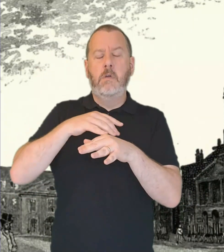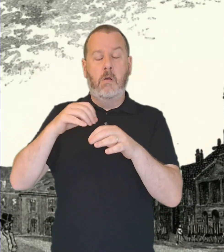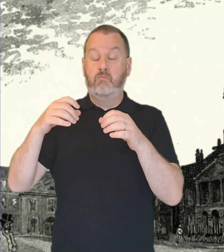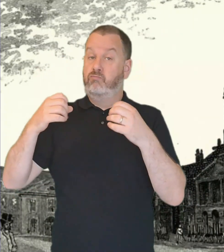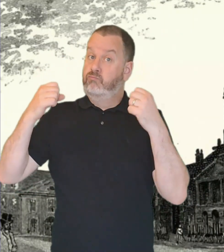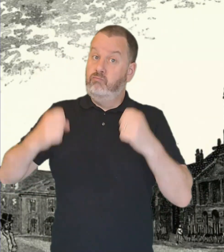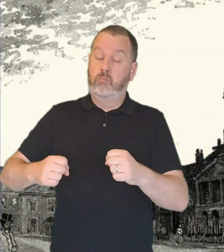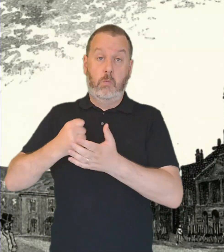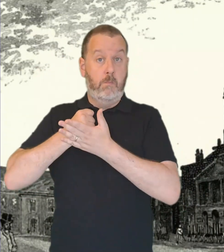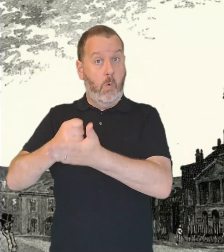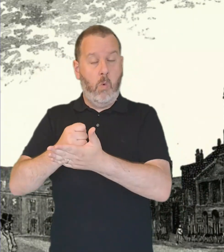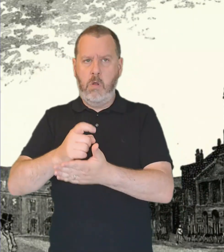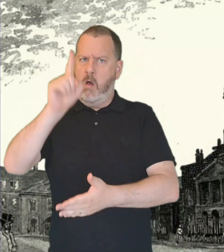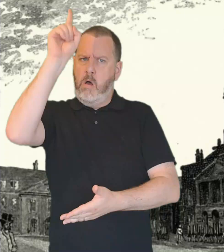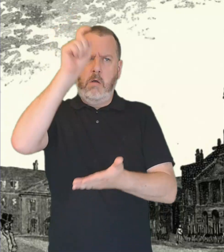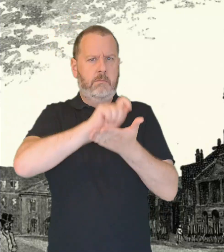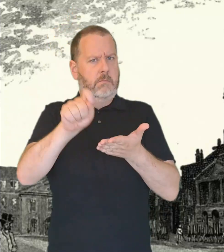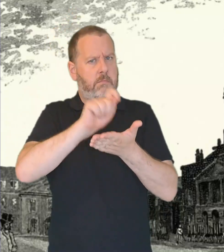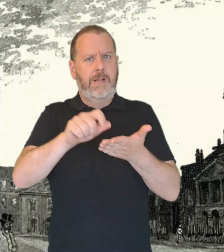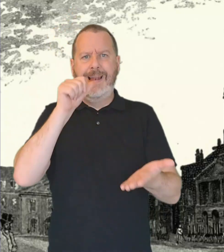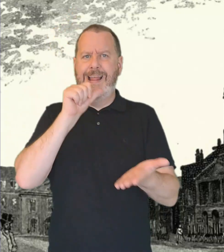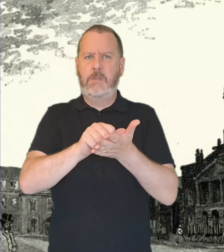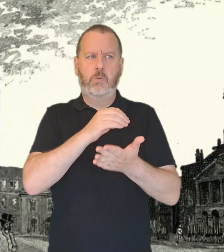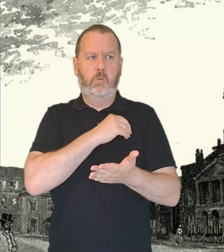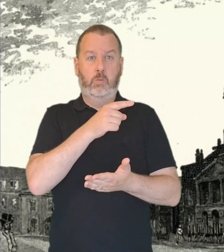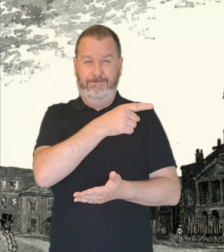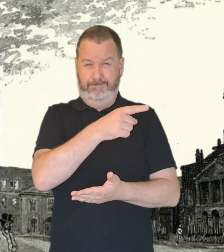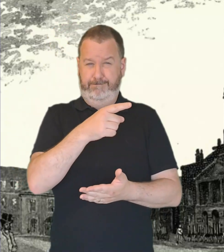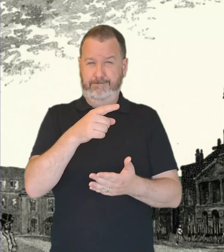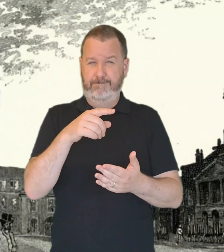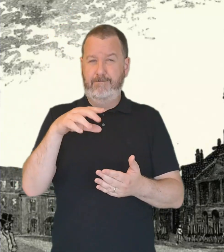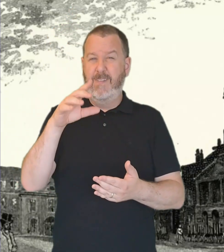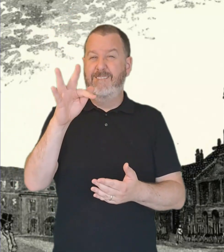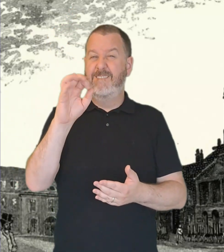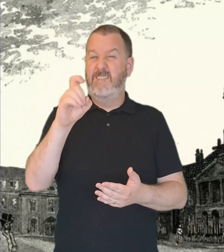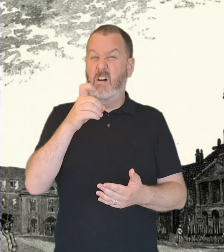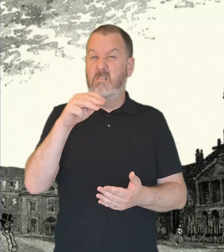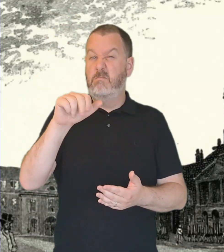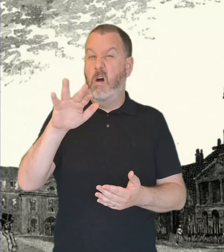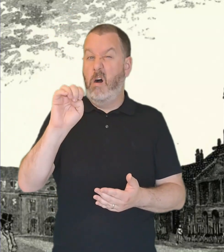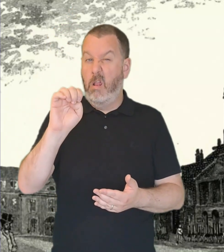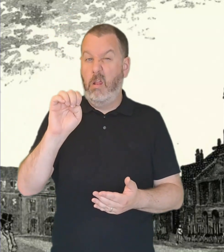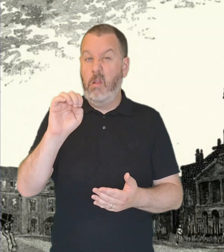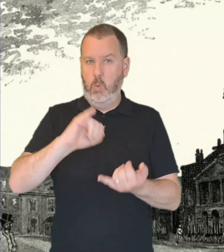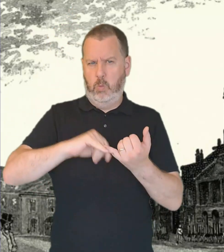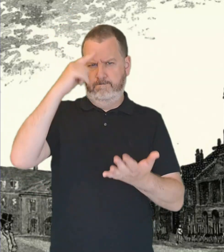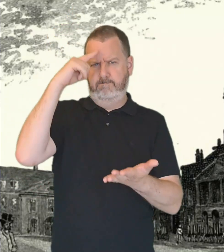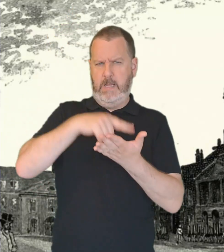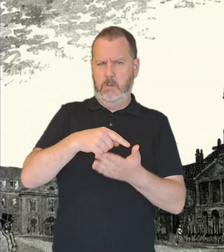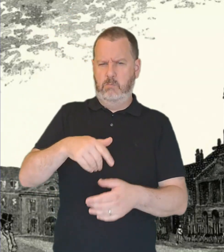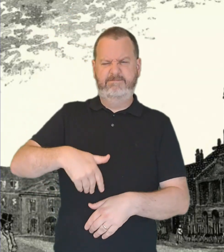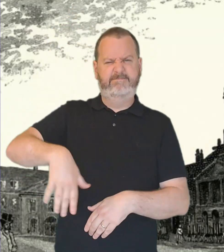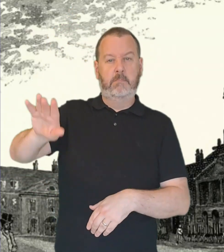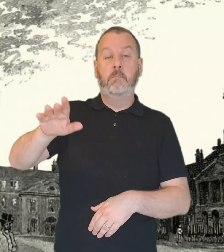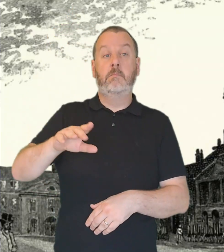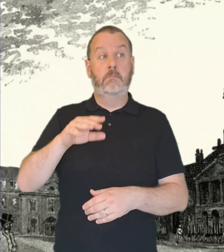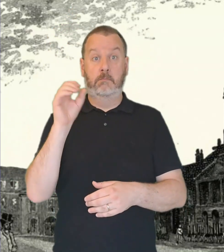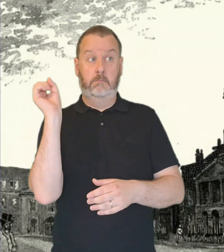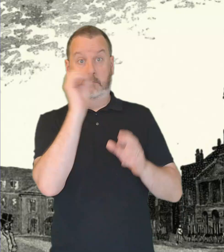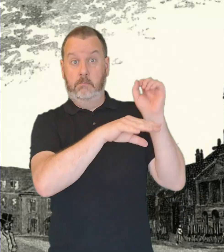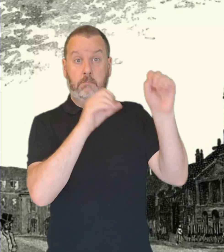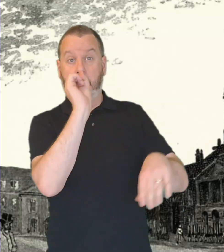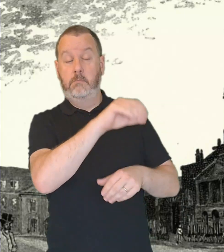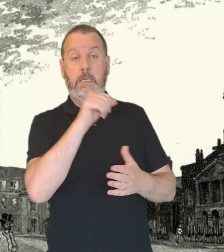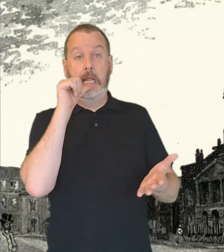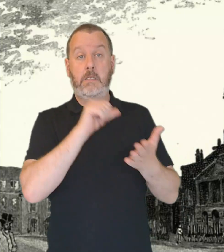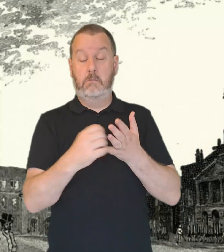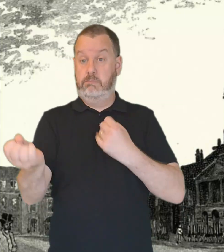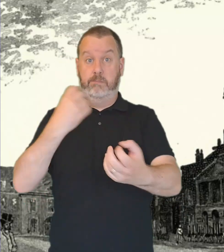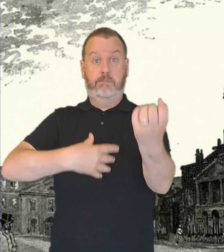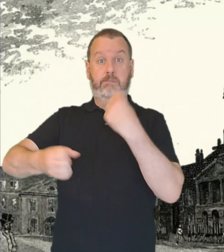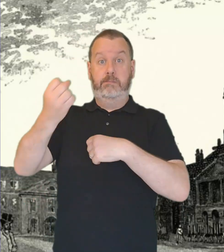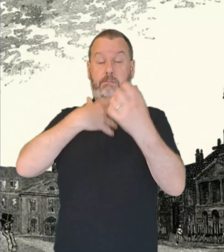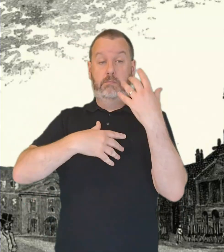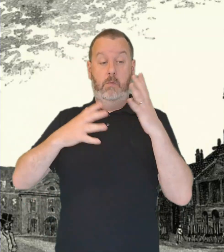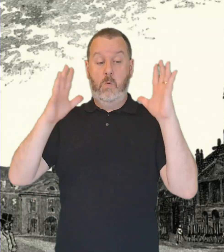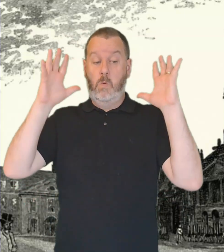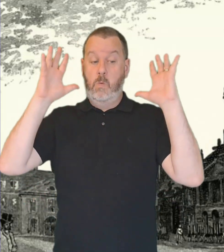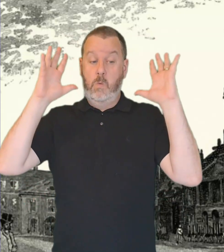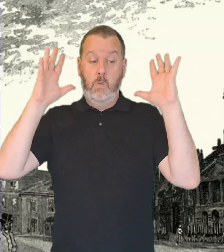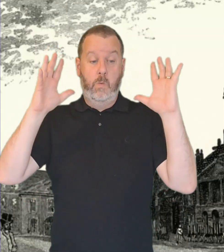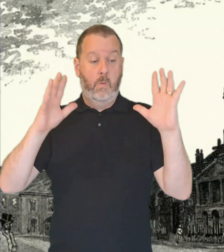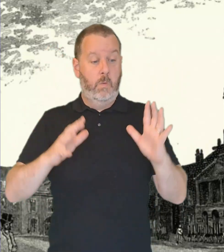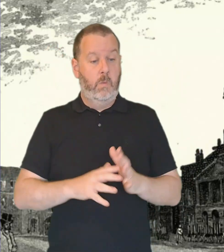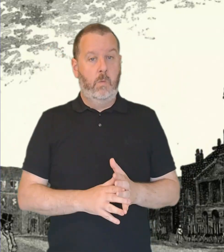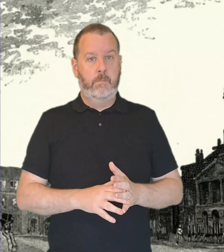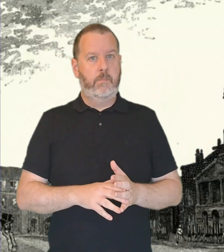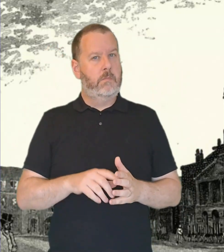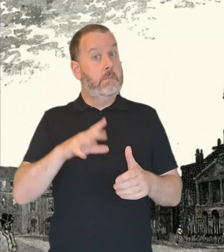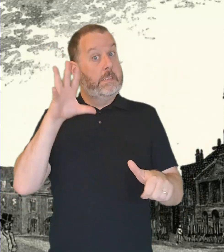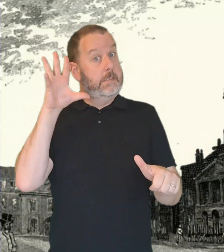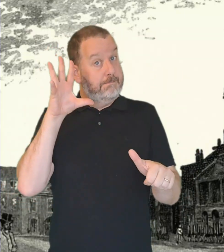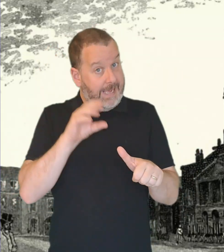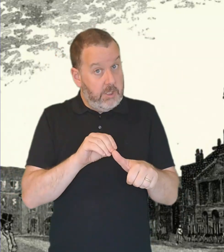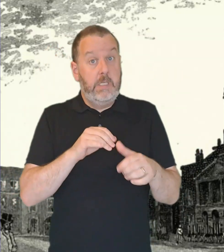and many of them wrote to Maule to say so.